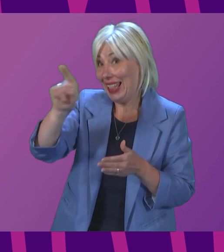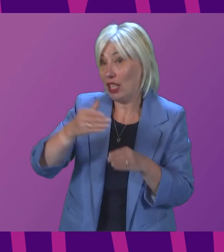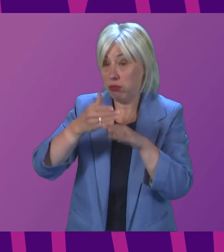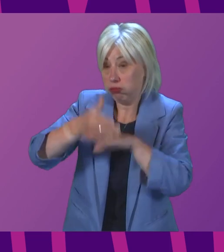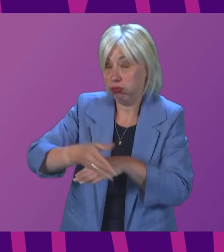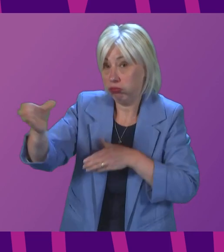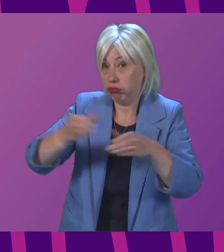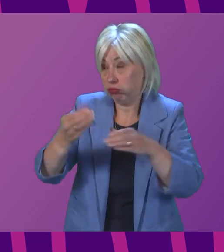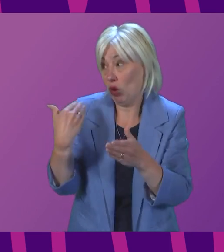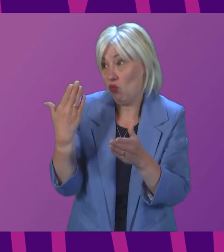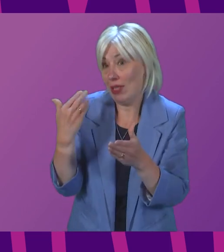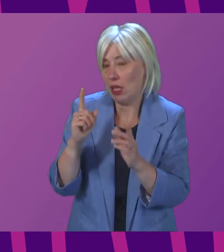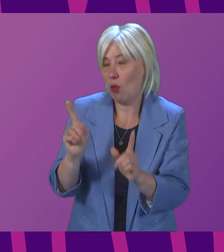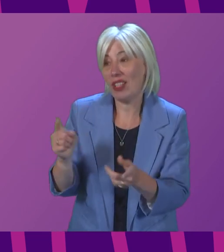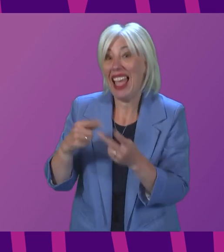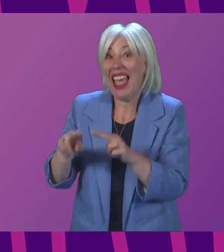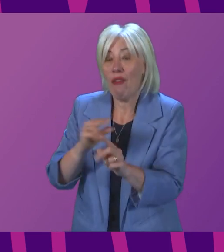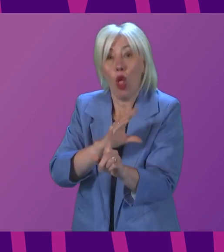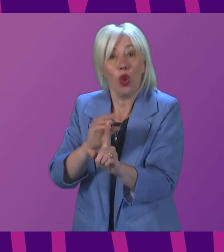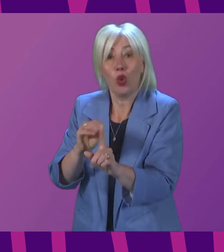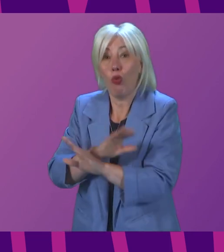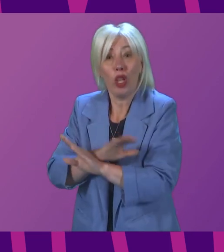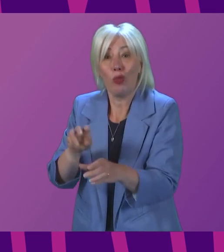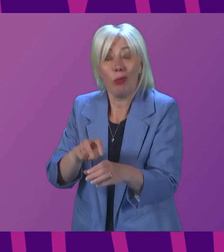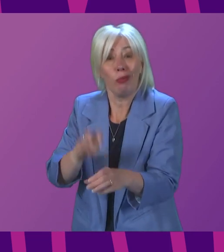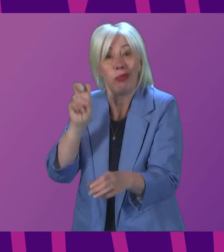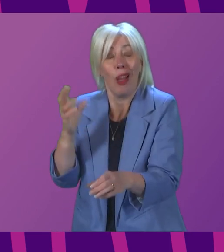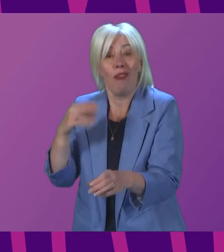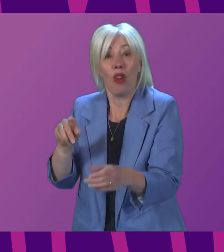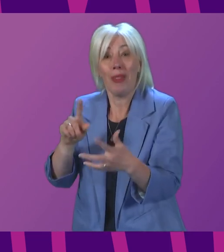over recent times: if the Tories had not taken us out of the European Union and stopped freedom